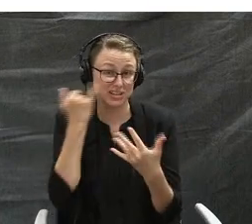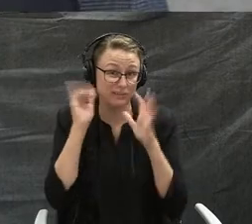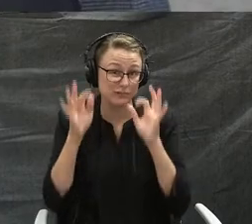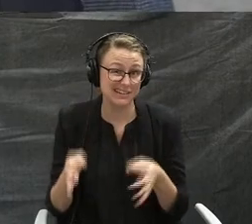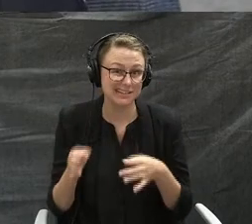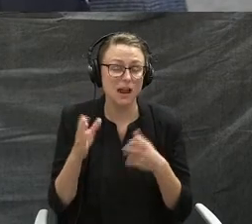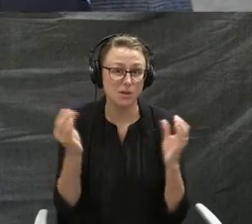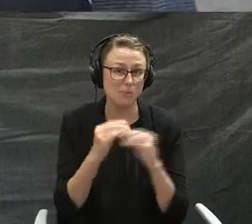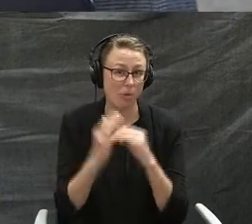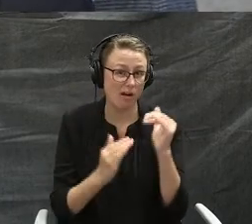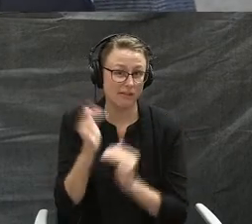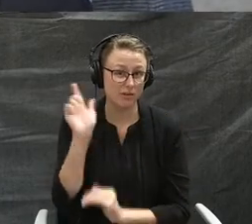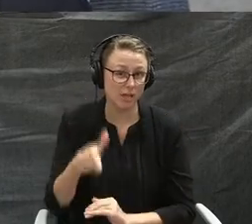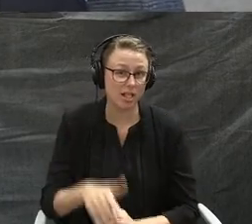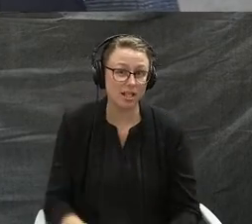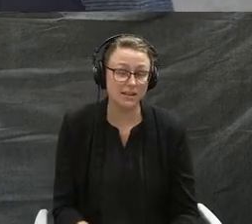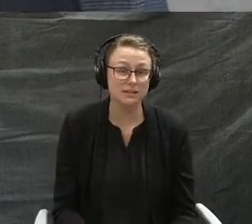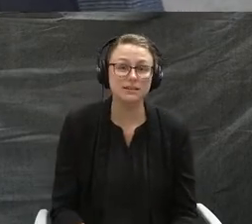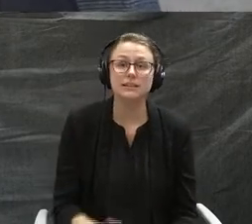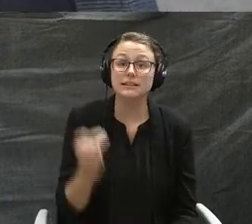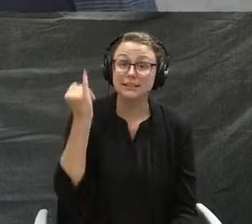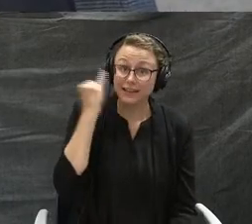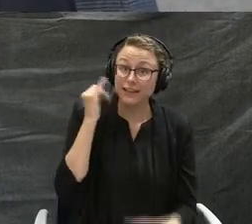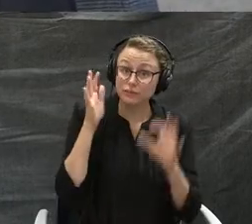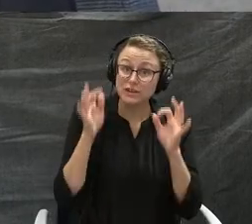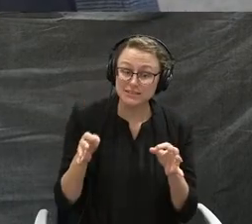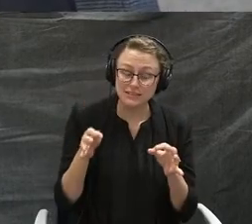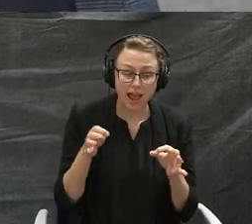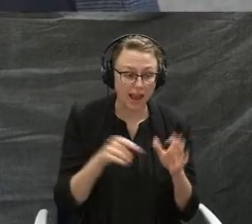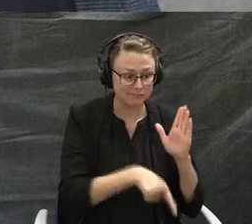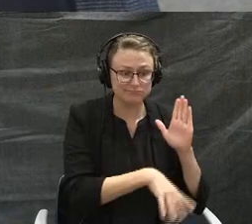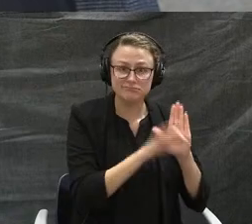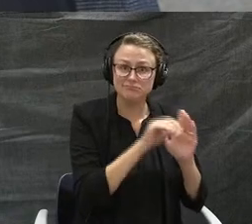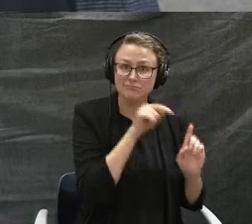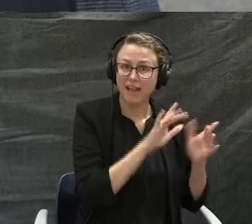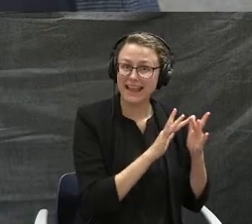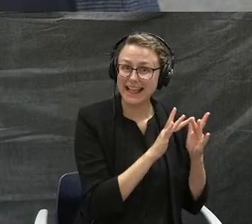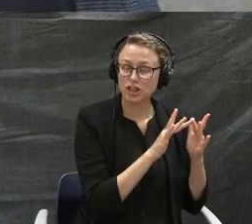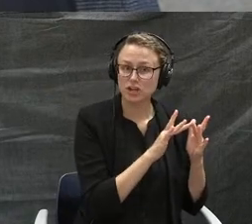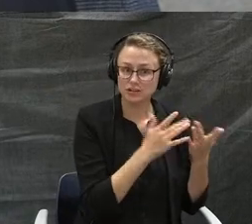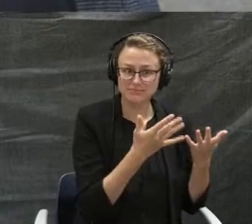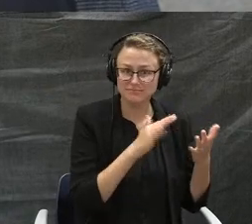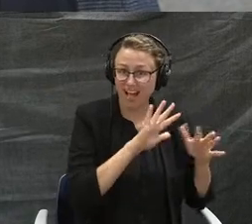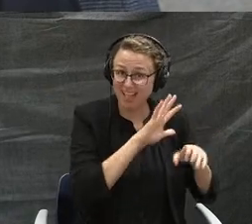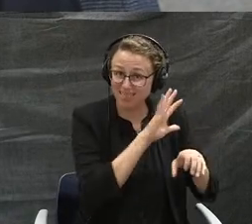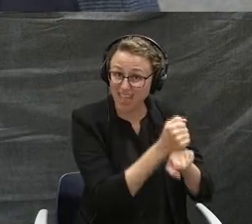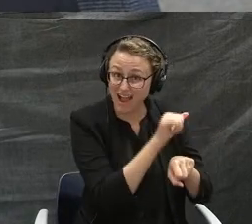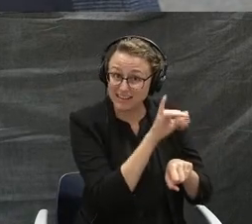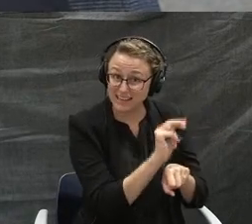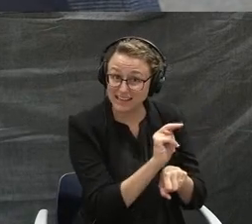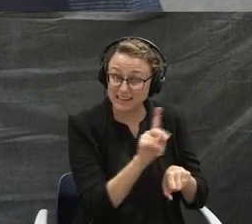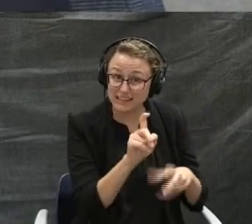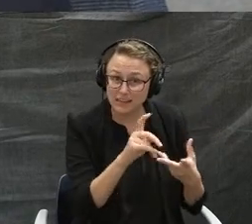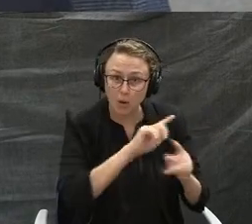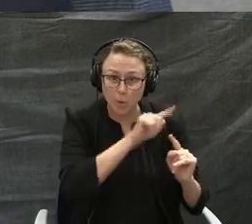doing so? If we choose E learning to start the year, how long are we locked into that decision? When could we change